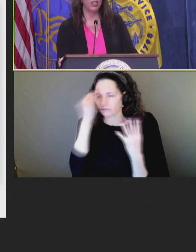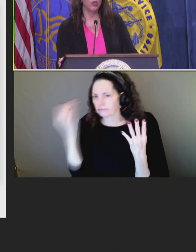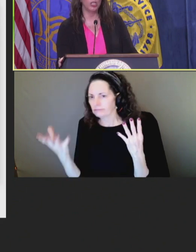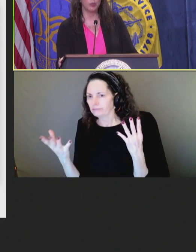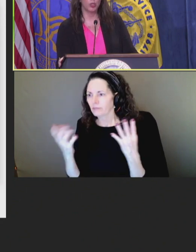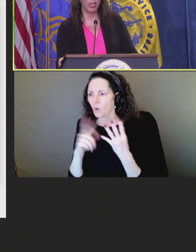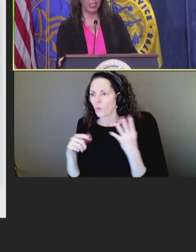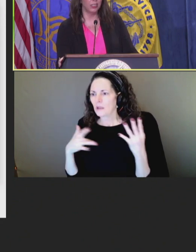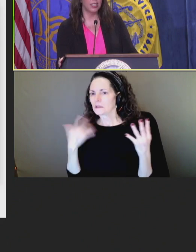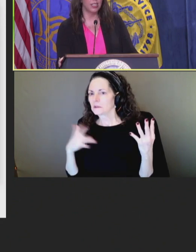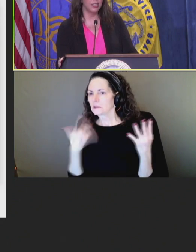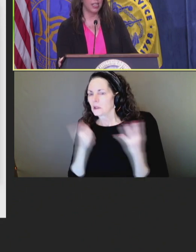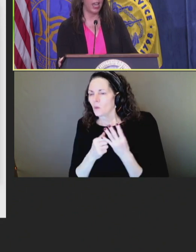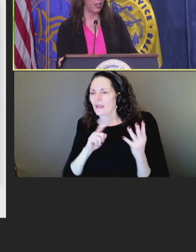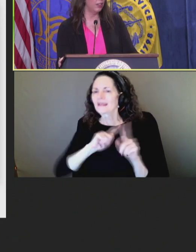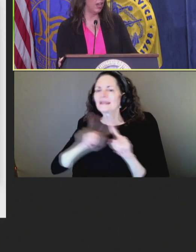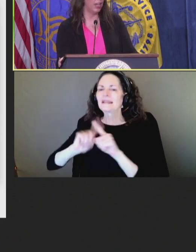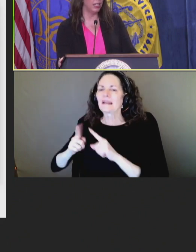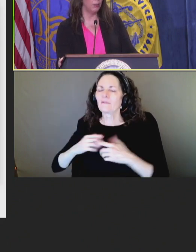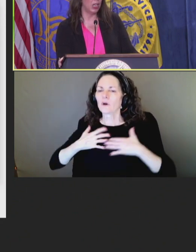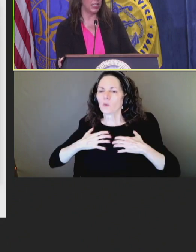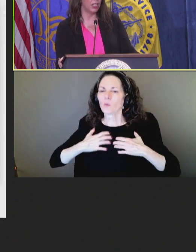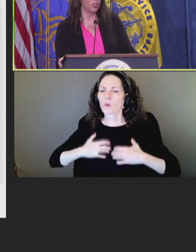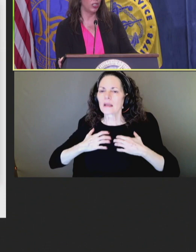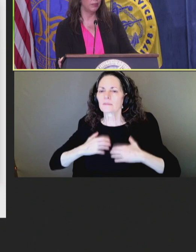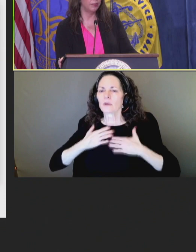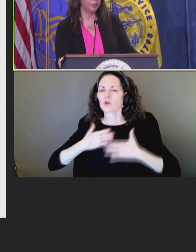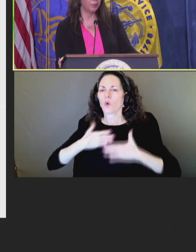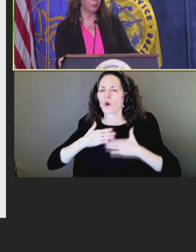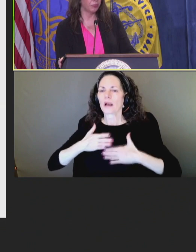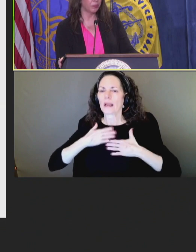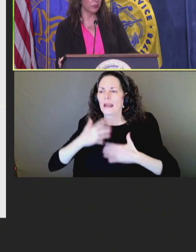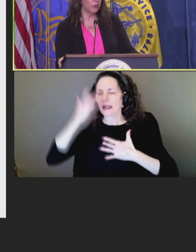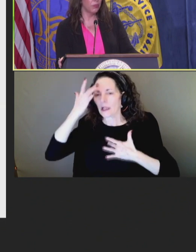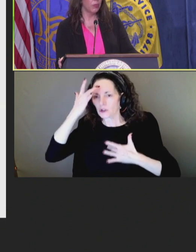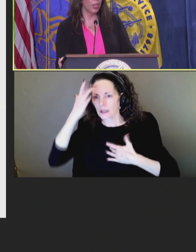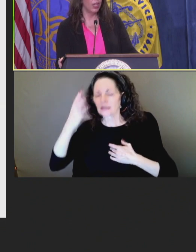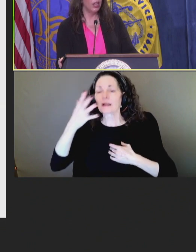respiratory illnesses and immunization.